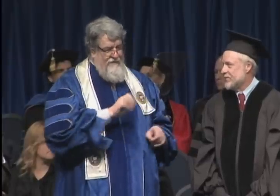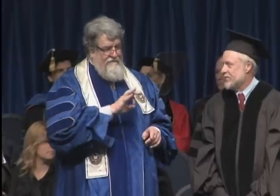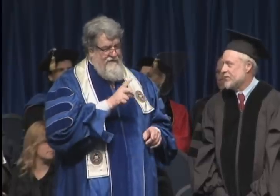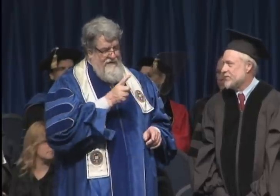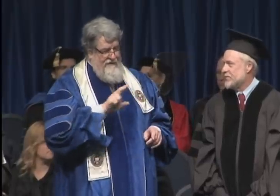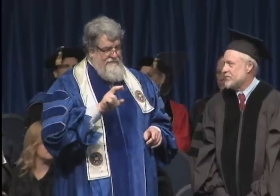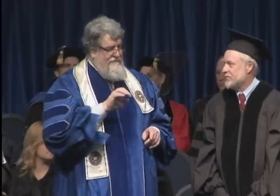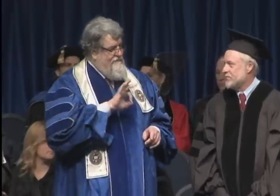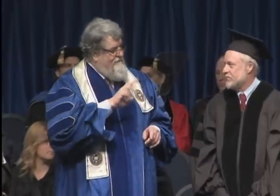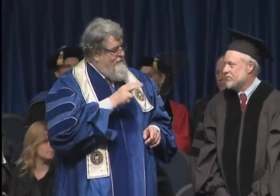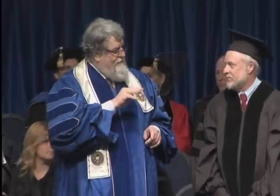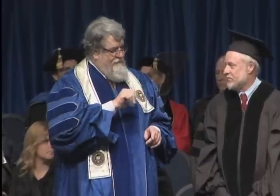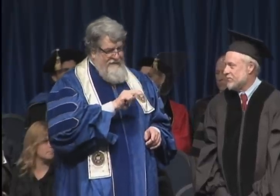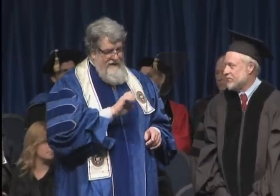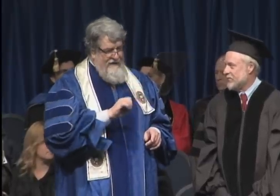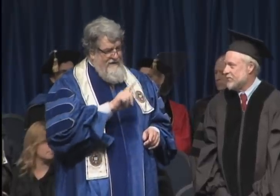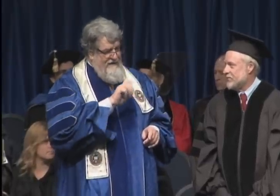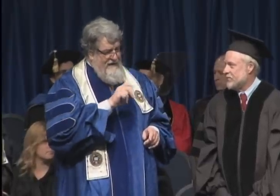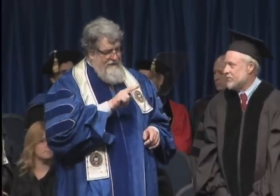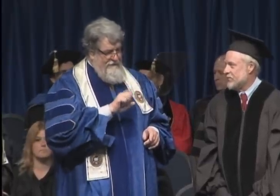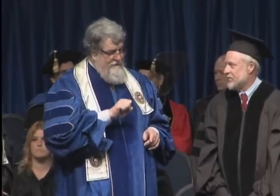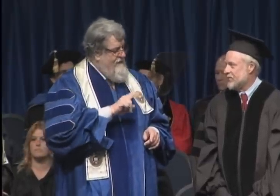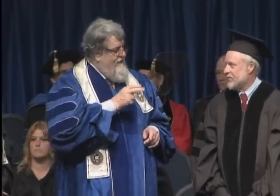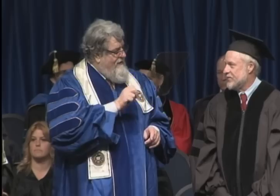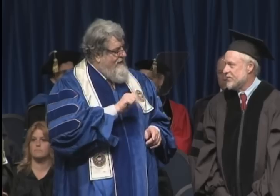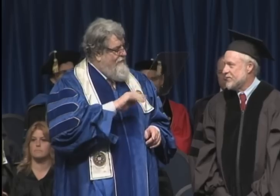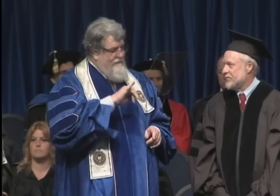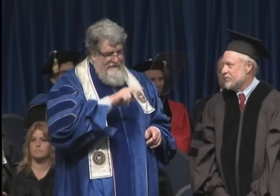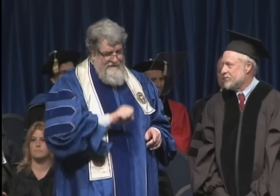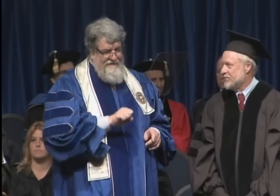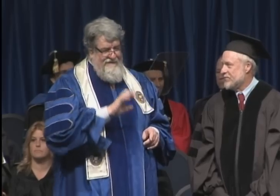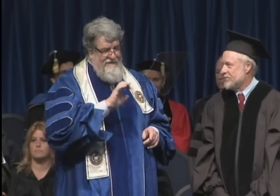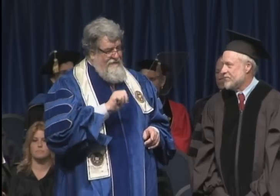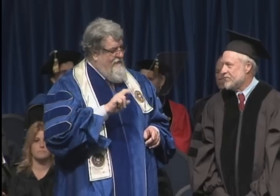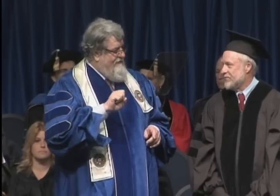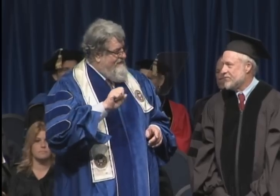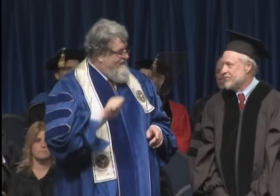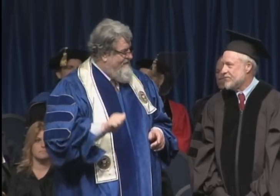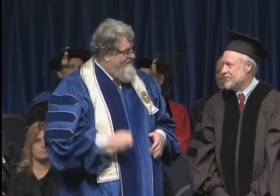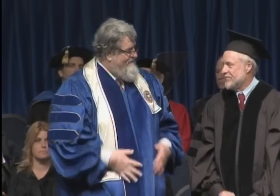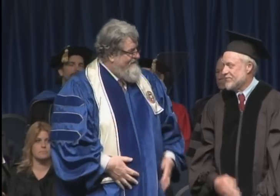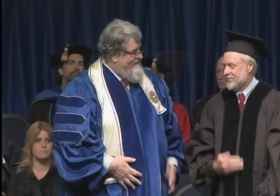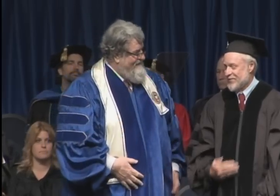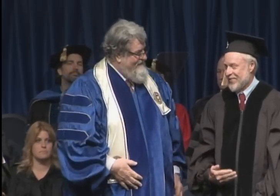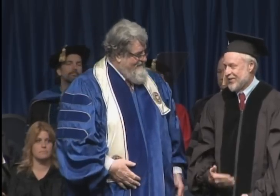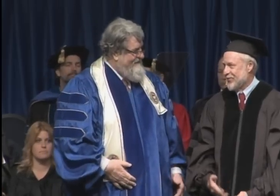the degree of Doctor of Humane Letters, Honoris Causa.